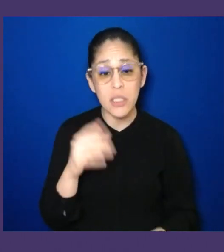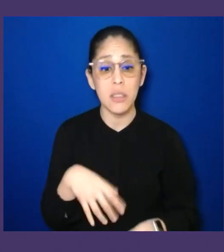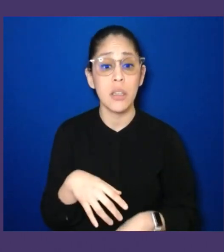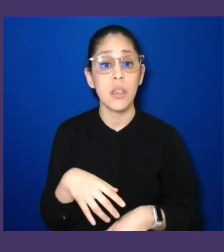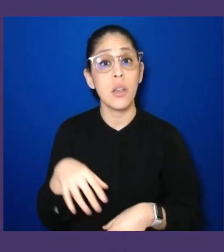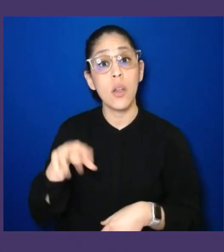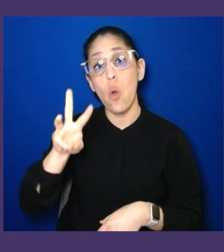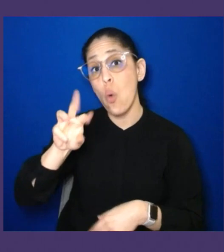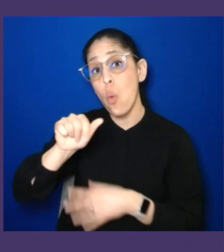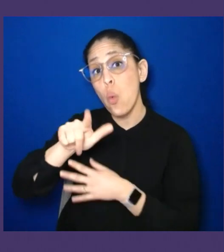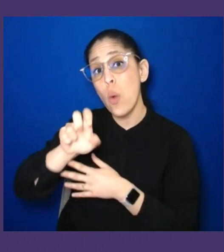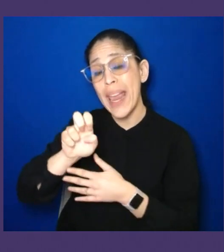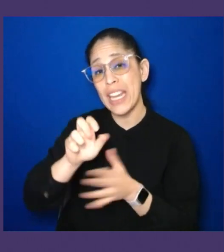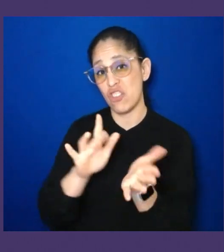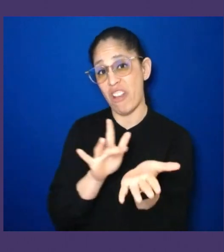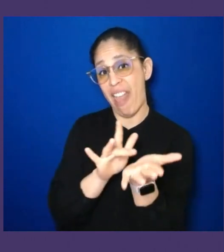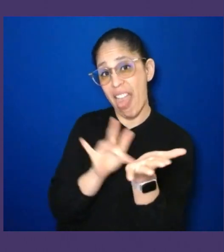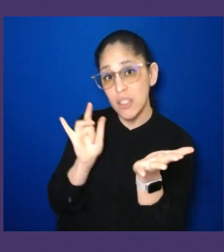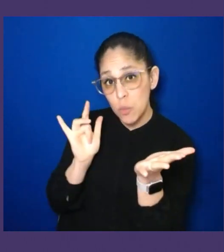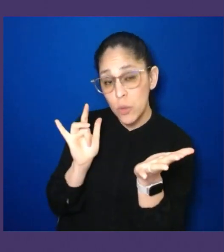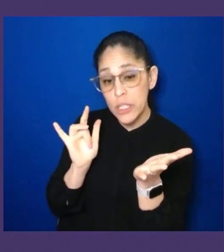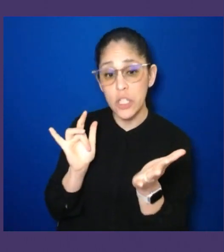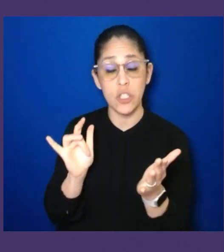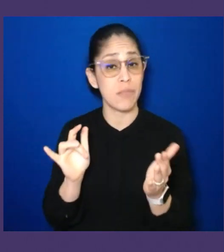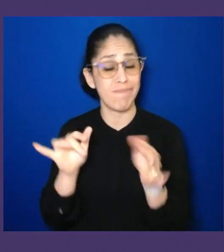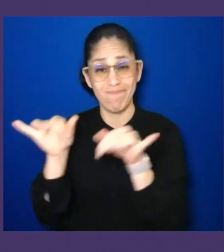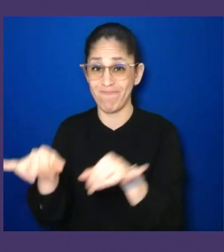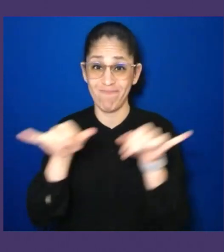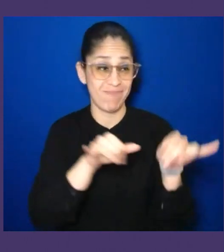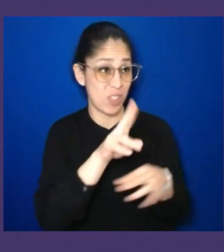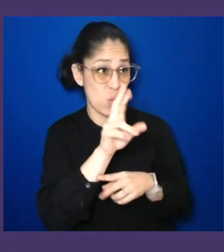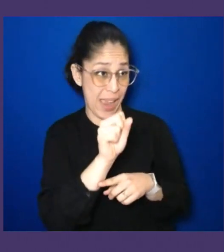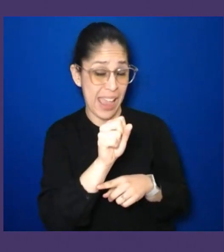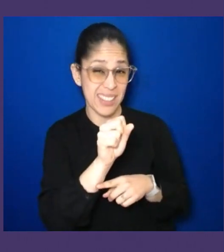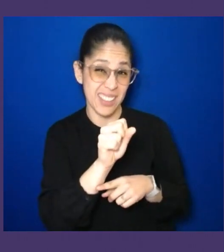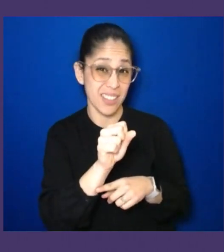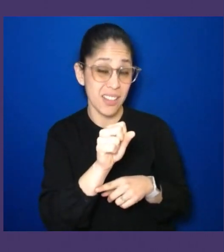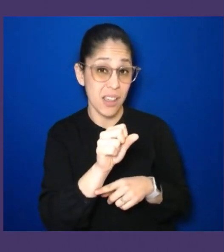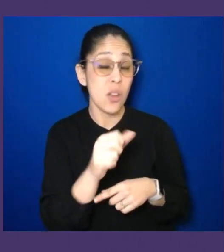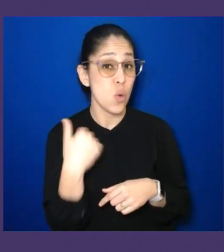as in the United States and other places, we have specific law that